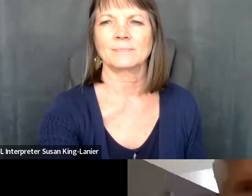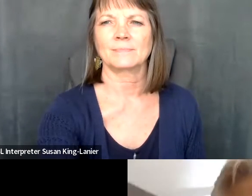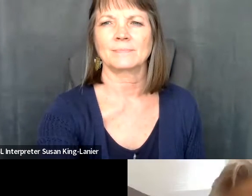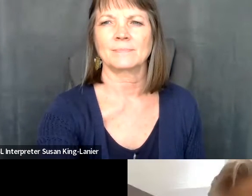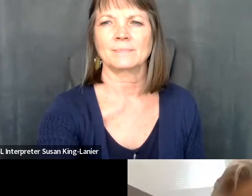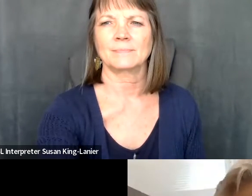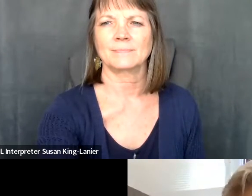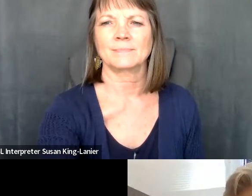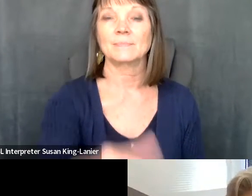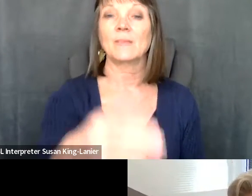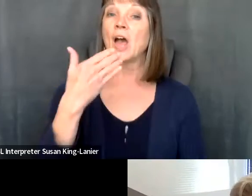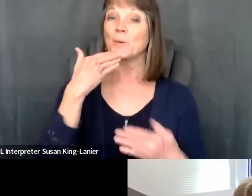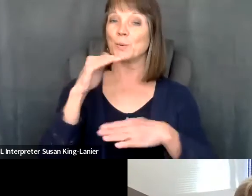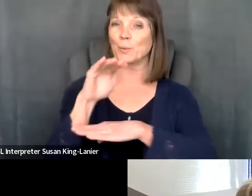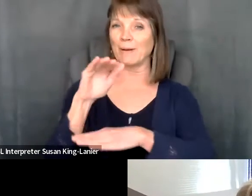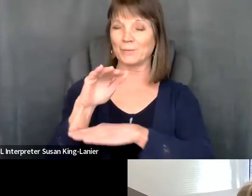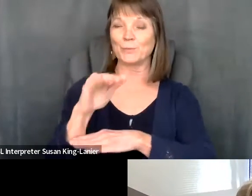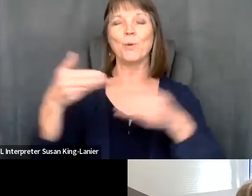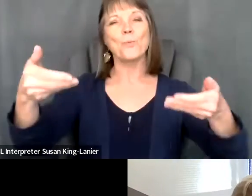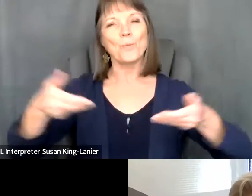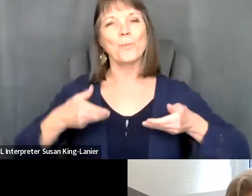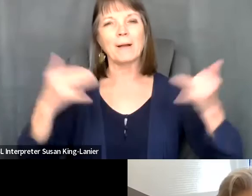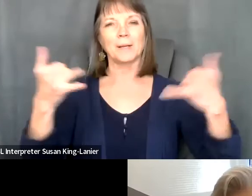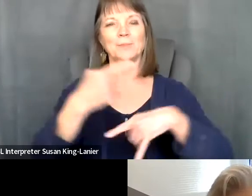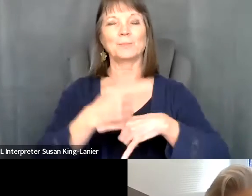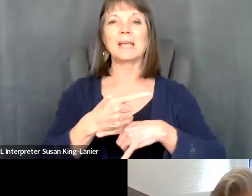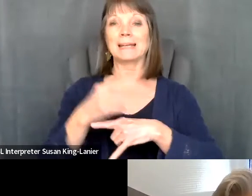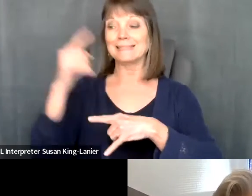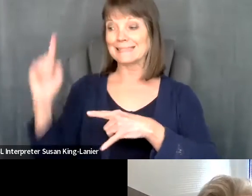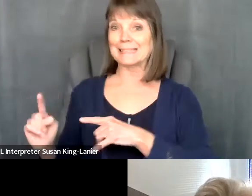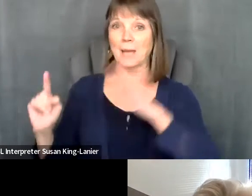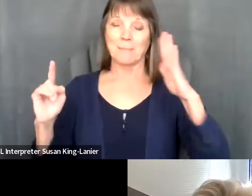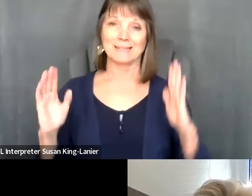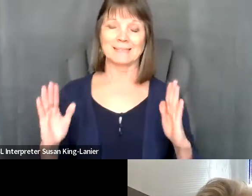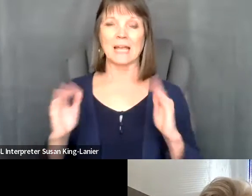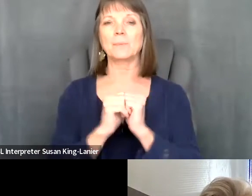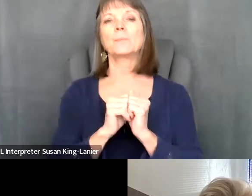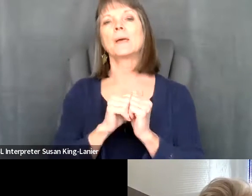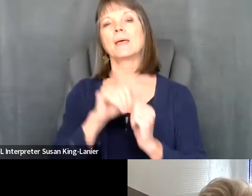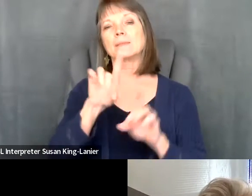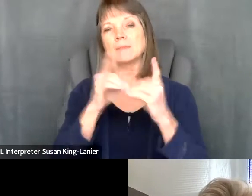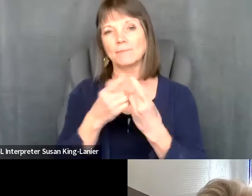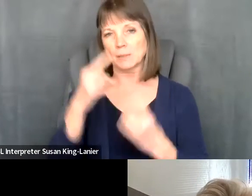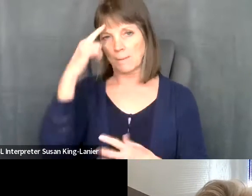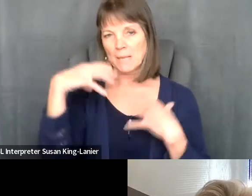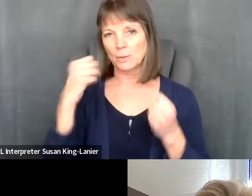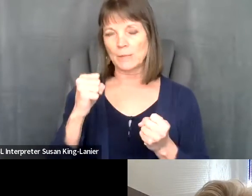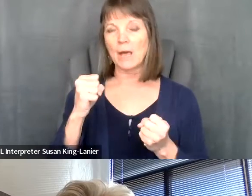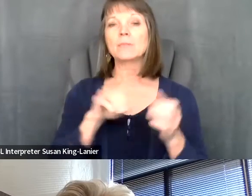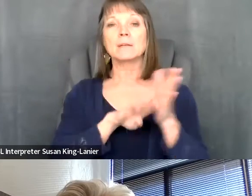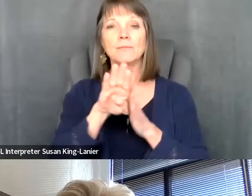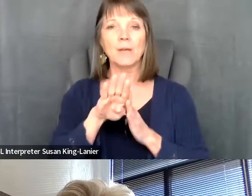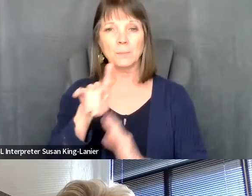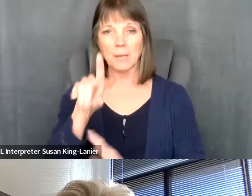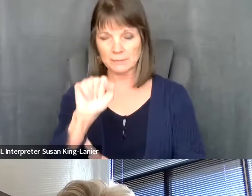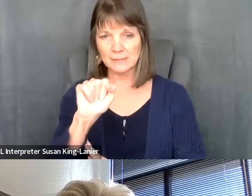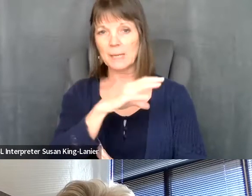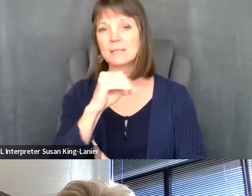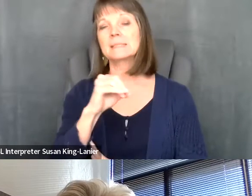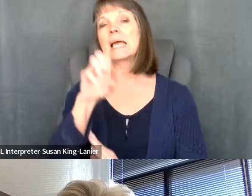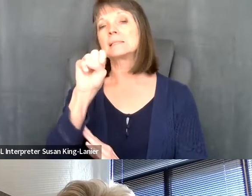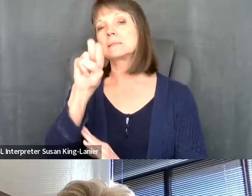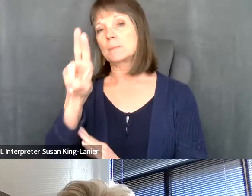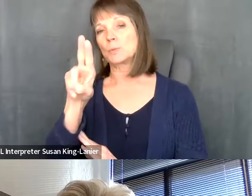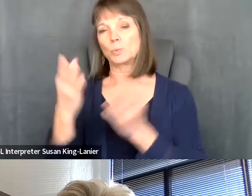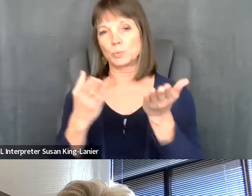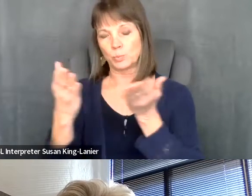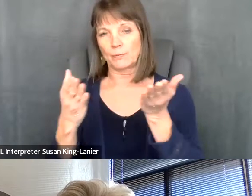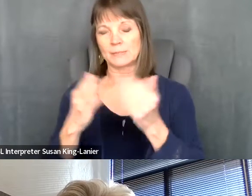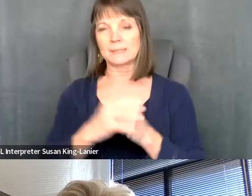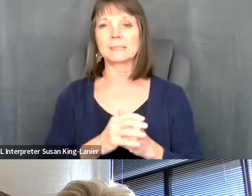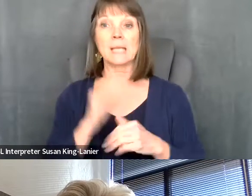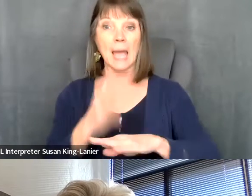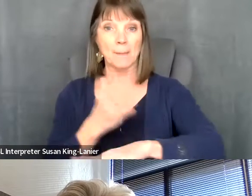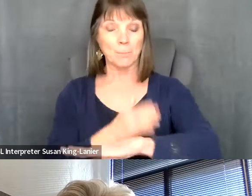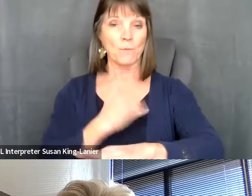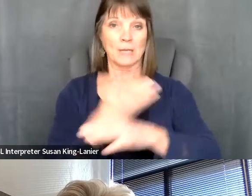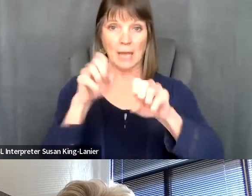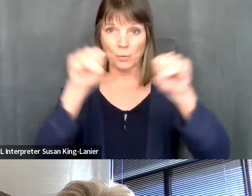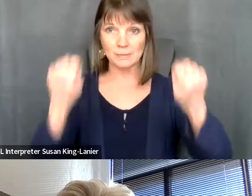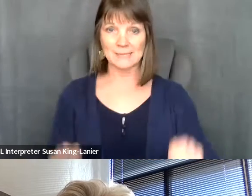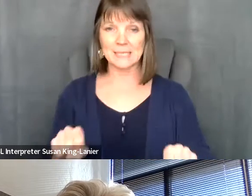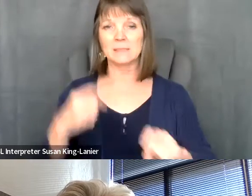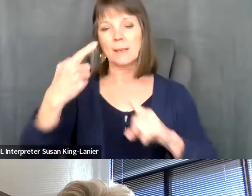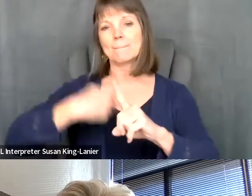Dina Reynolds: Good afternoon and welcome to today's side by side with the division of mental health, developmental disabilities and substance. Use services improving our system monthly Webinar